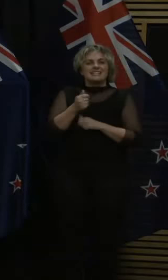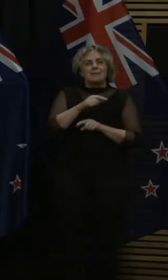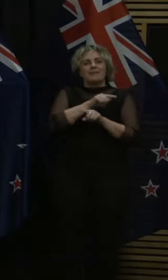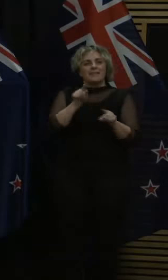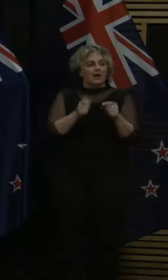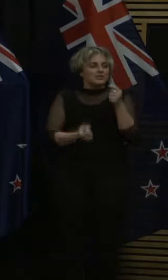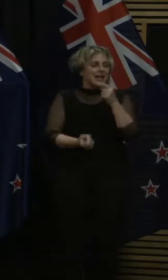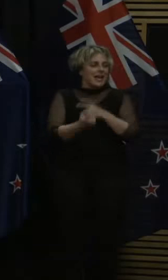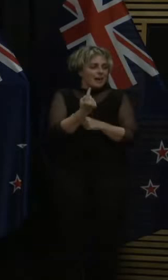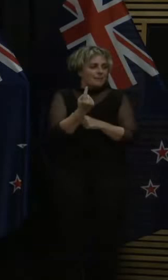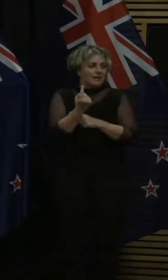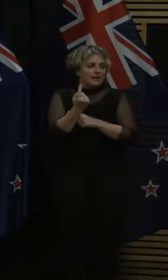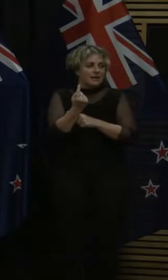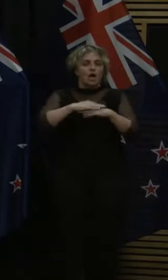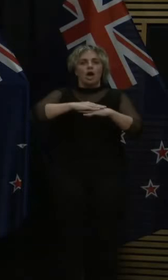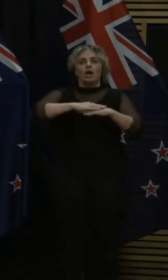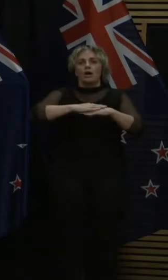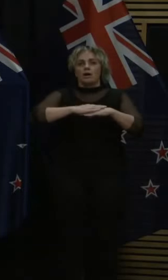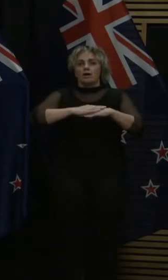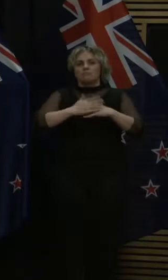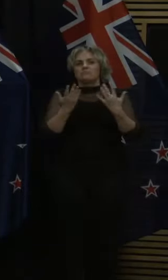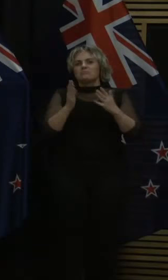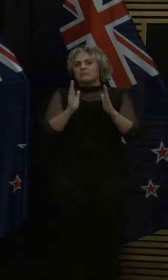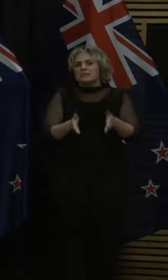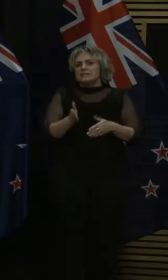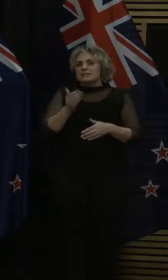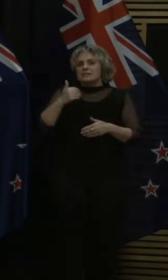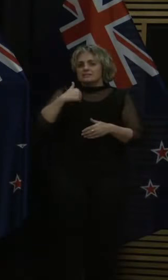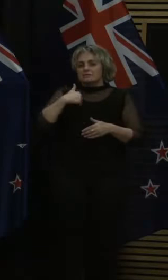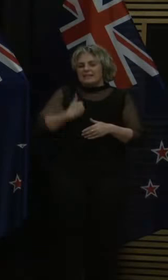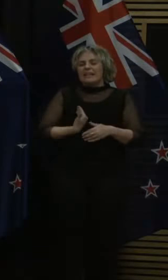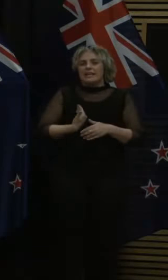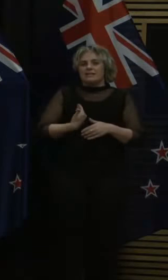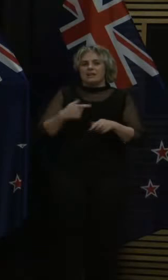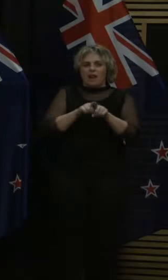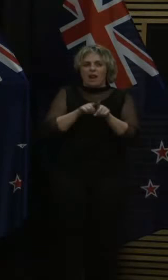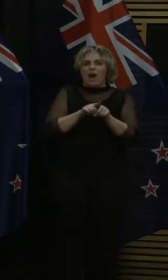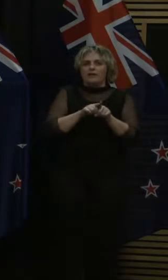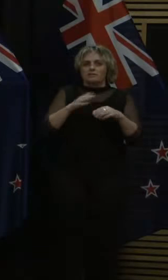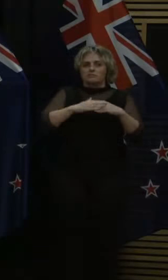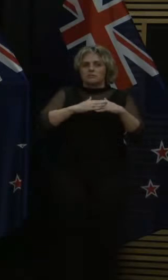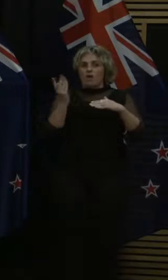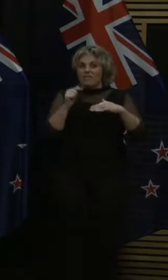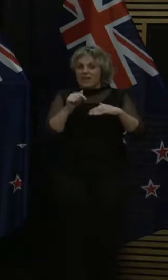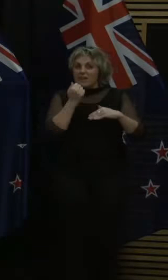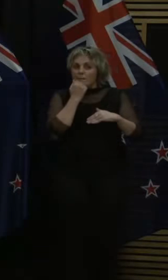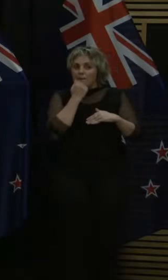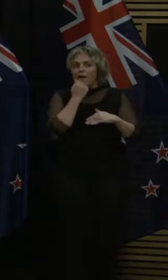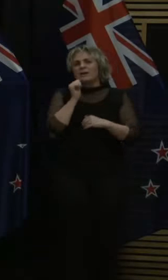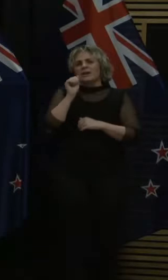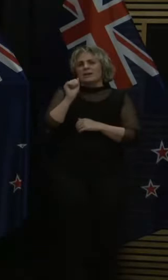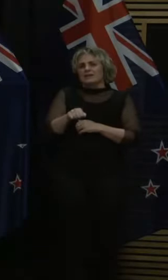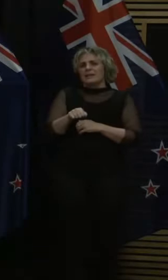event? >> So as I've said, you can expect it for large-scale concerts, festivals, number of those events that occur across summer.